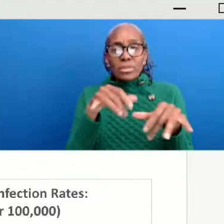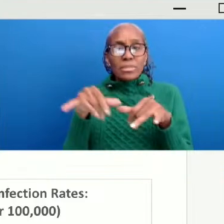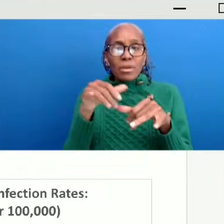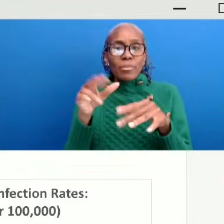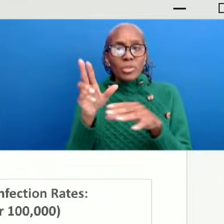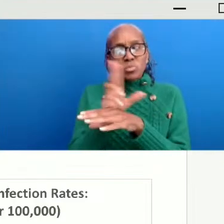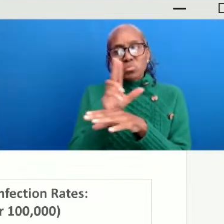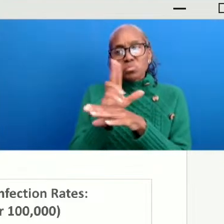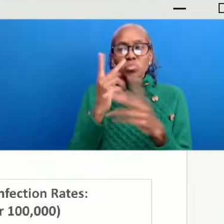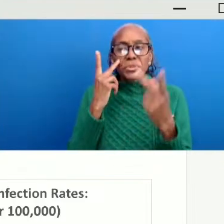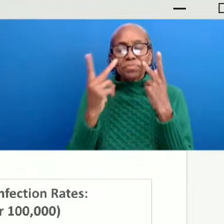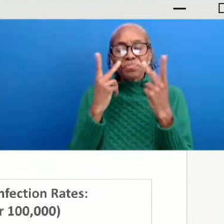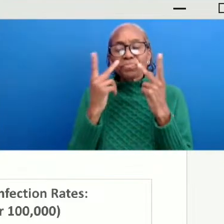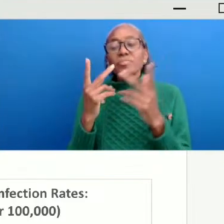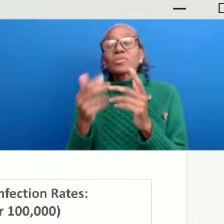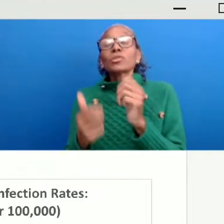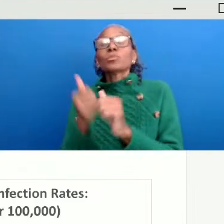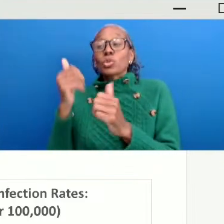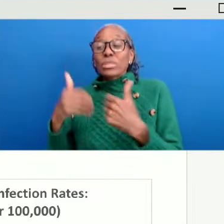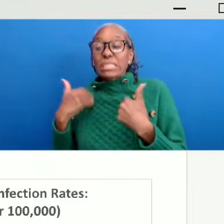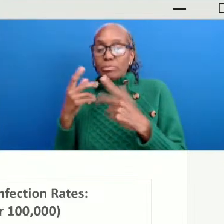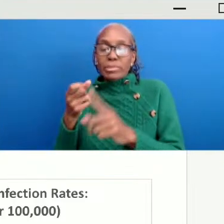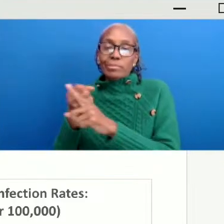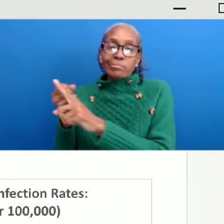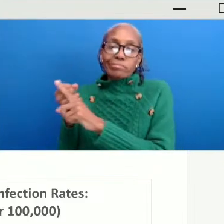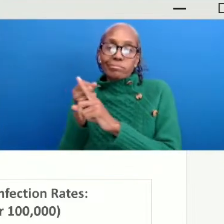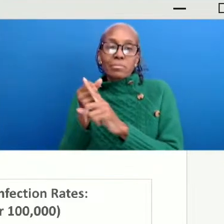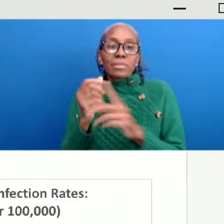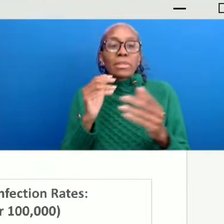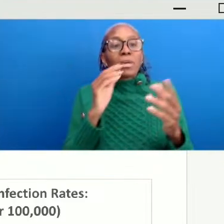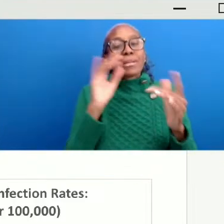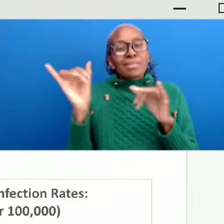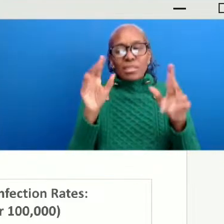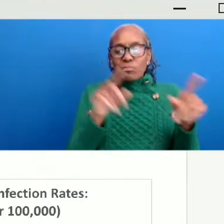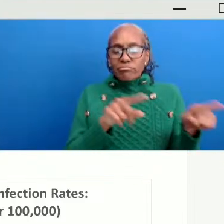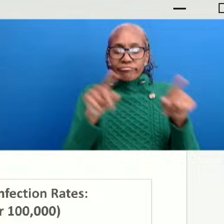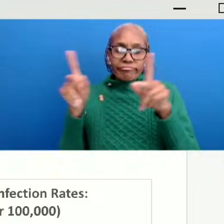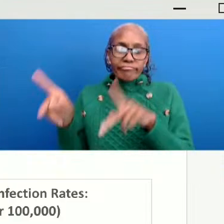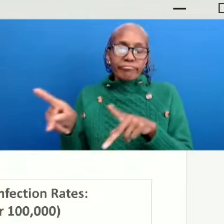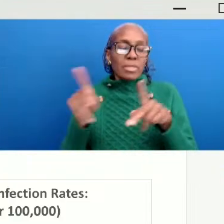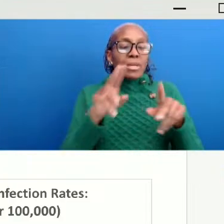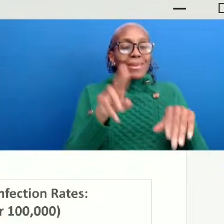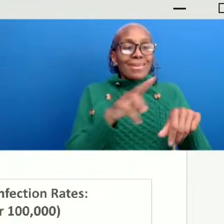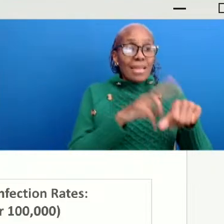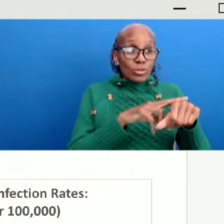DISPROPORTIONALLY IMPACT OUR YOUNG POPULATION.